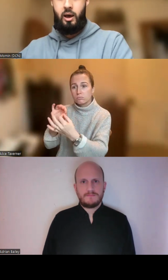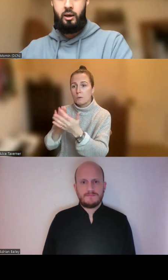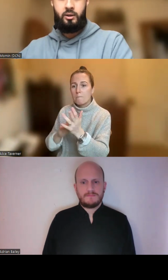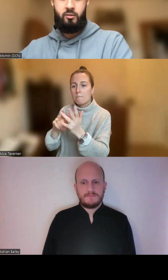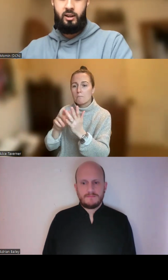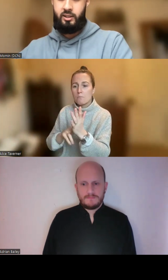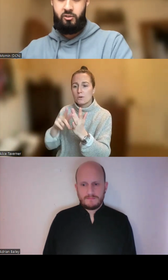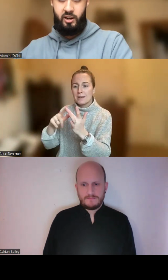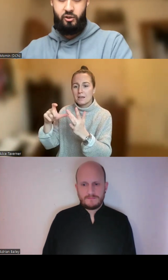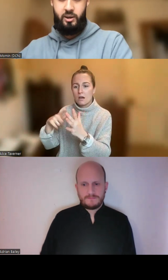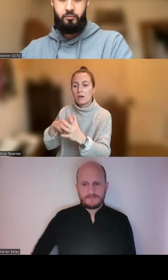and availing that free ad credit.